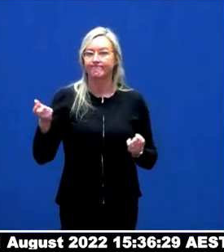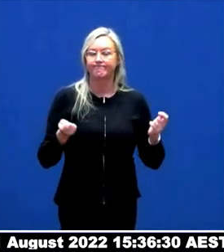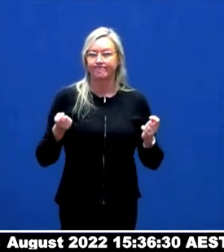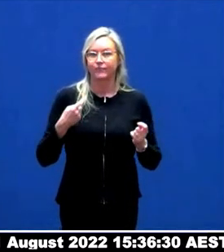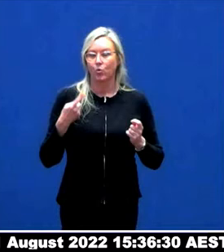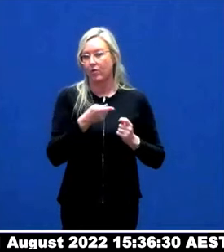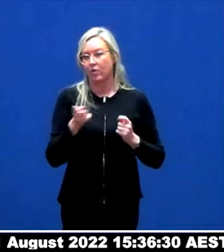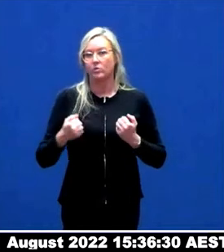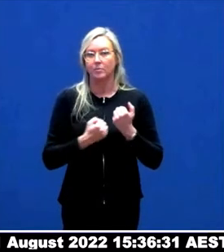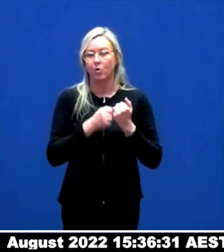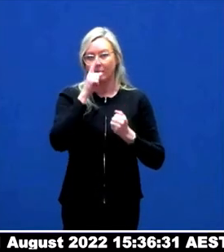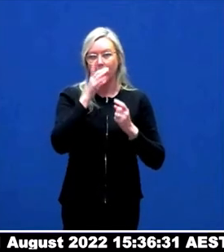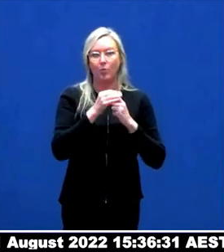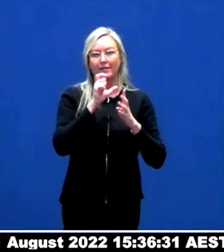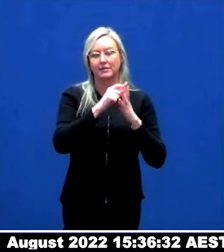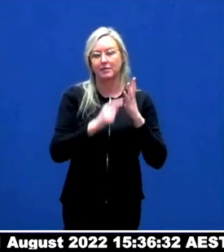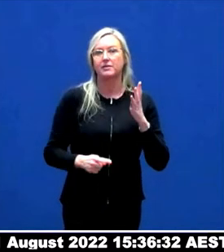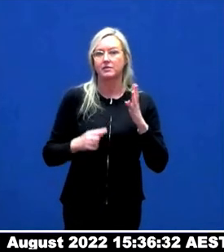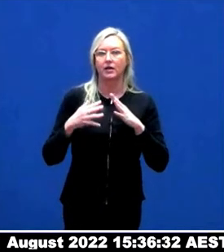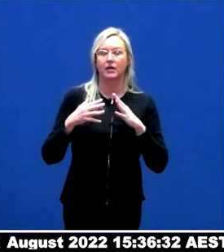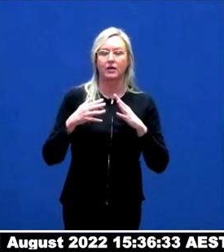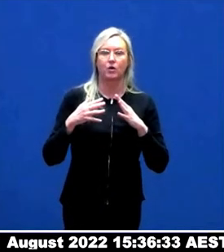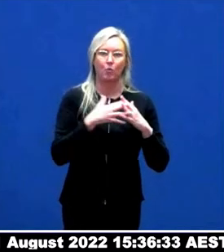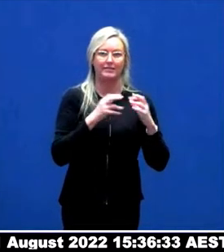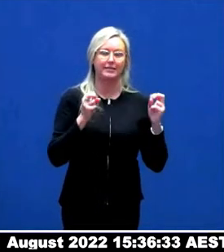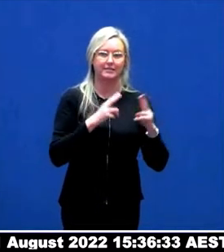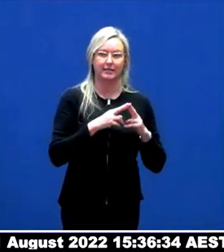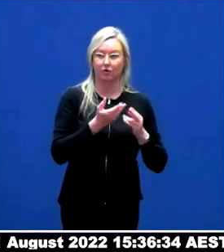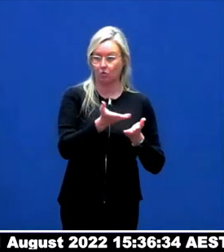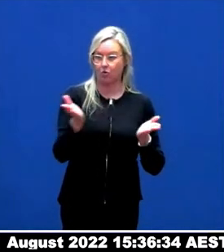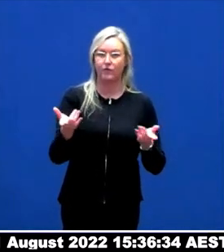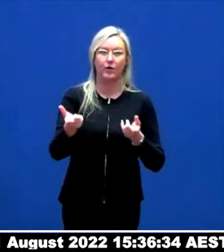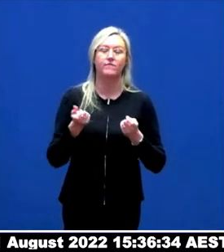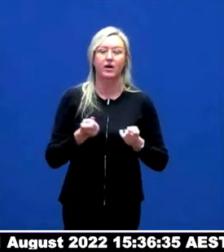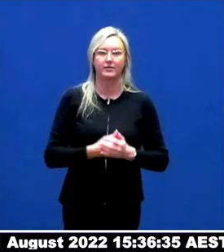Sydney and everyone is invited. Thank you. CHAIR: Thank you very much. We'll adjourn until 10 a.m.